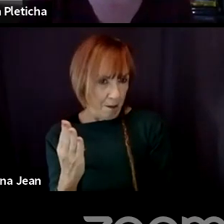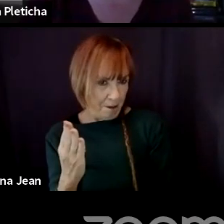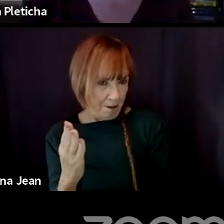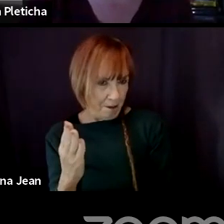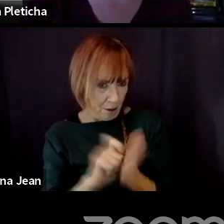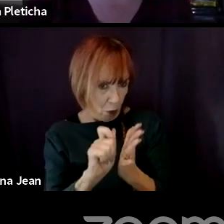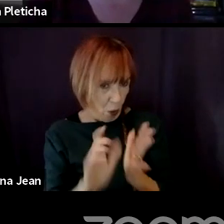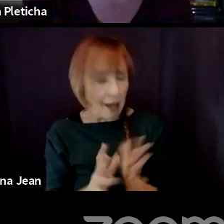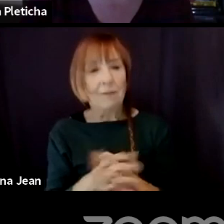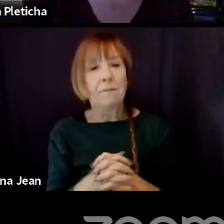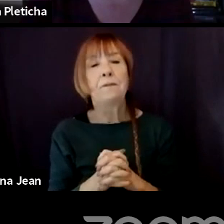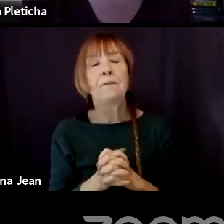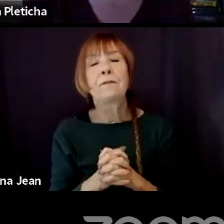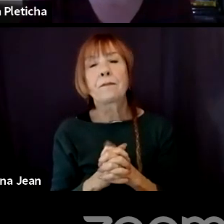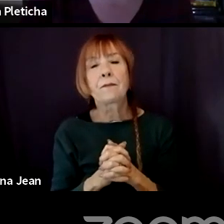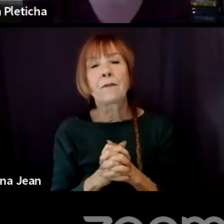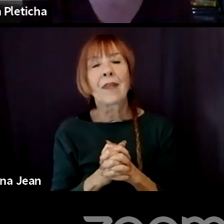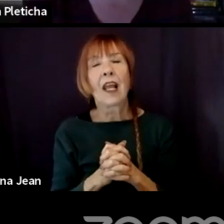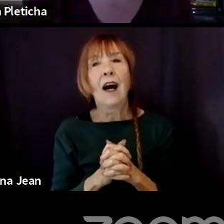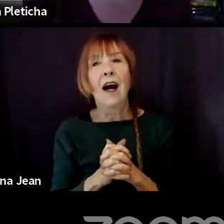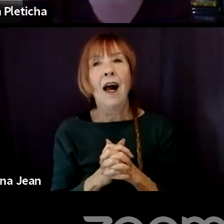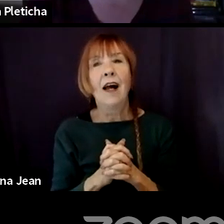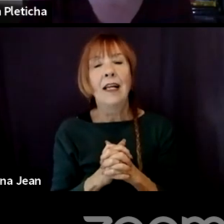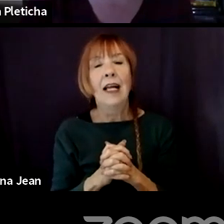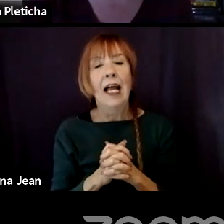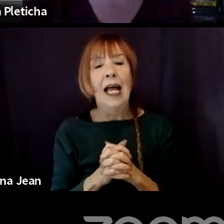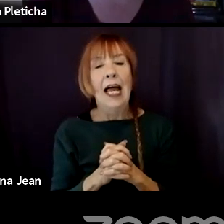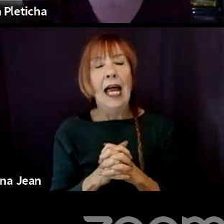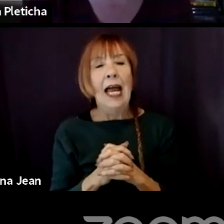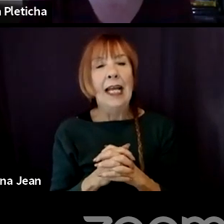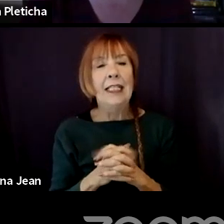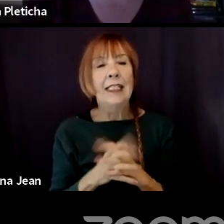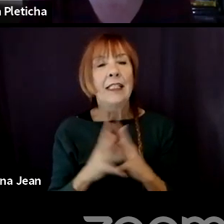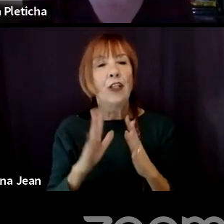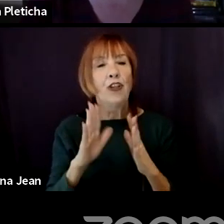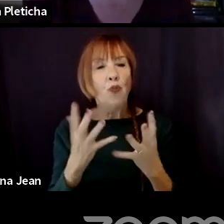is to get your project to the next point.